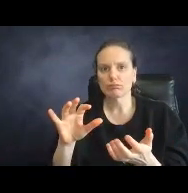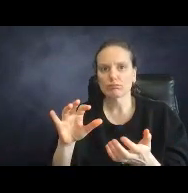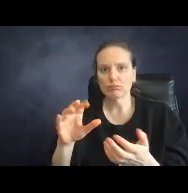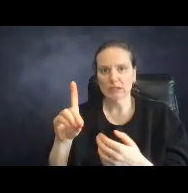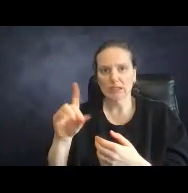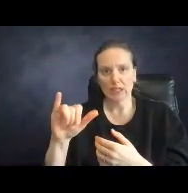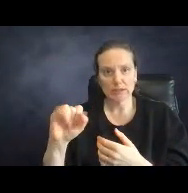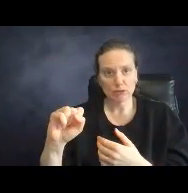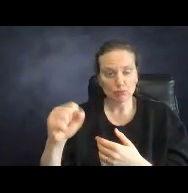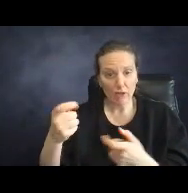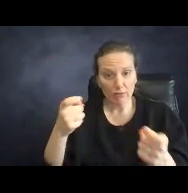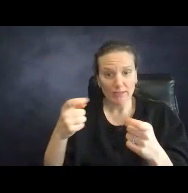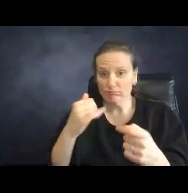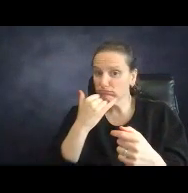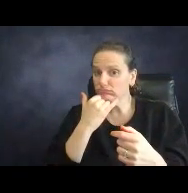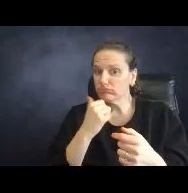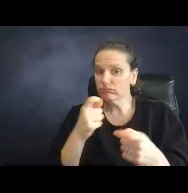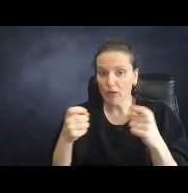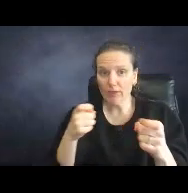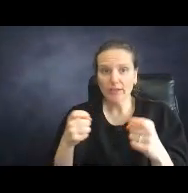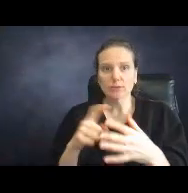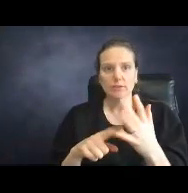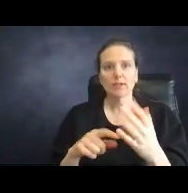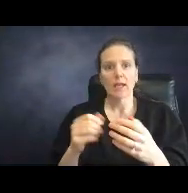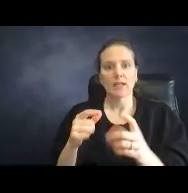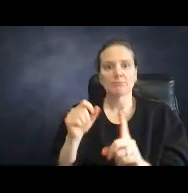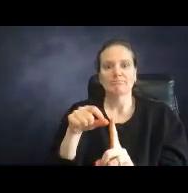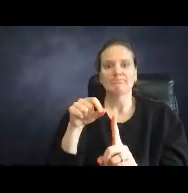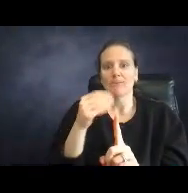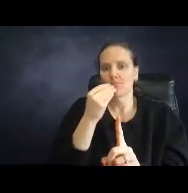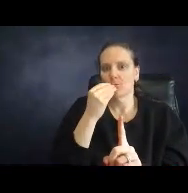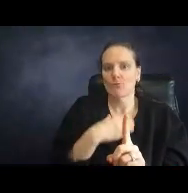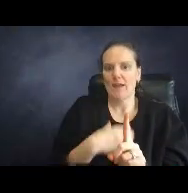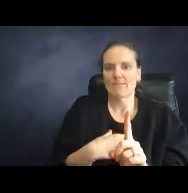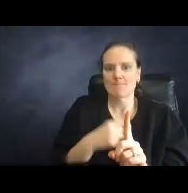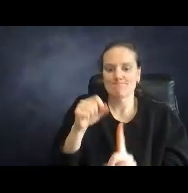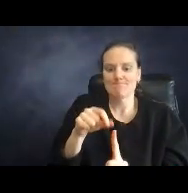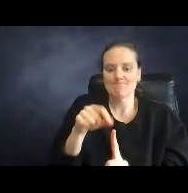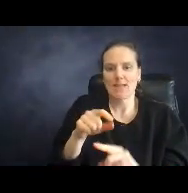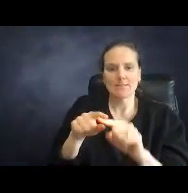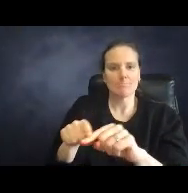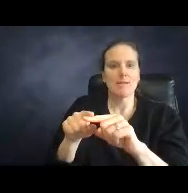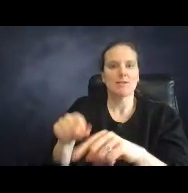it definitely perpetuates food cravings and a, a dependence on sugar for energy.